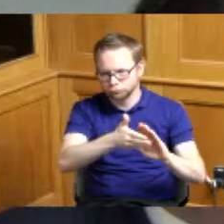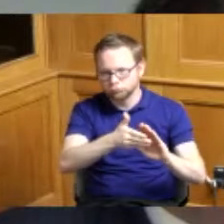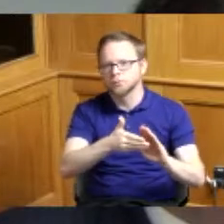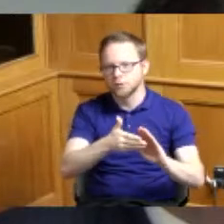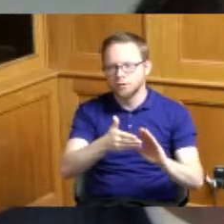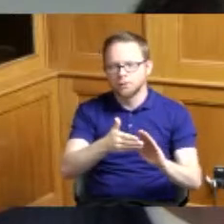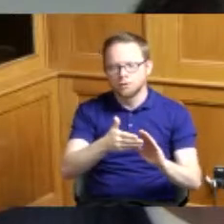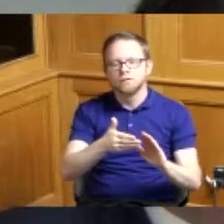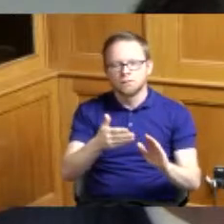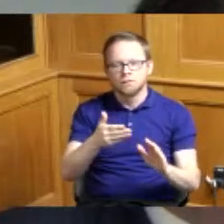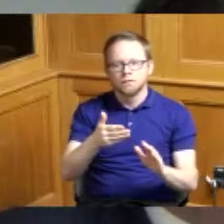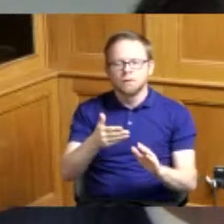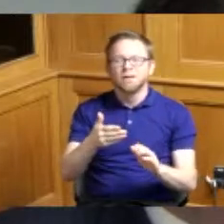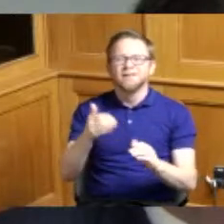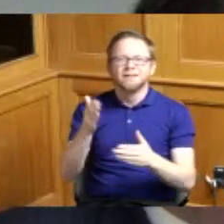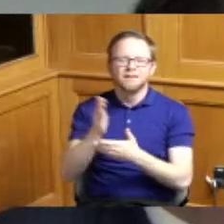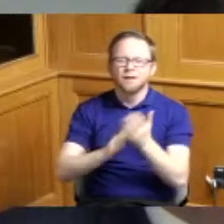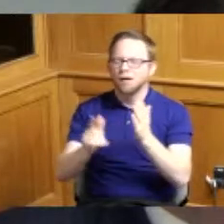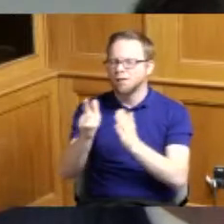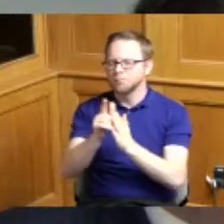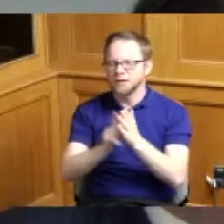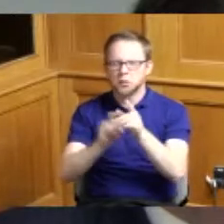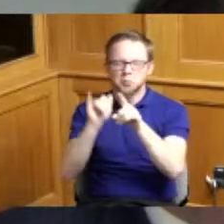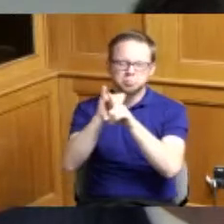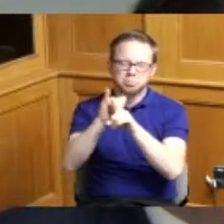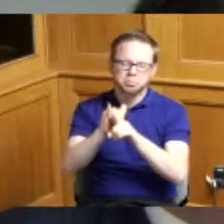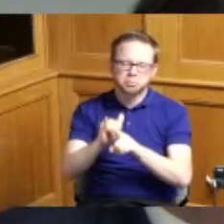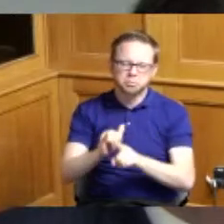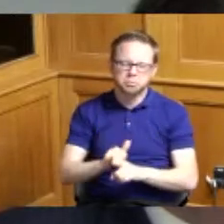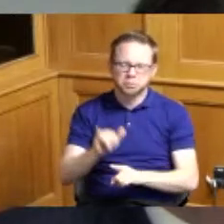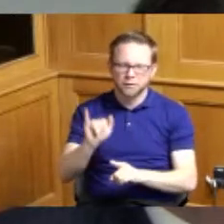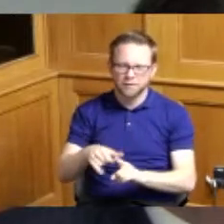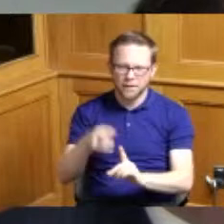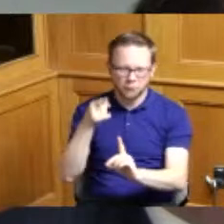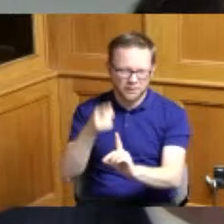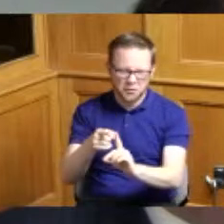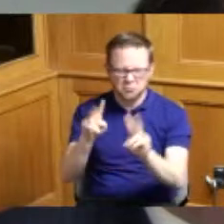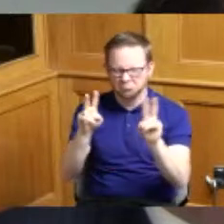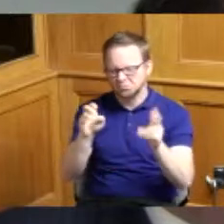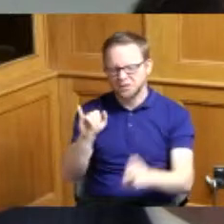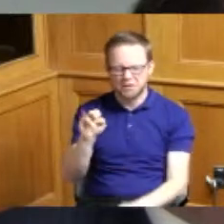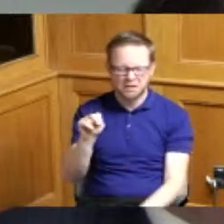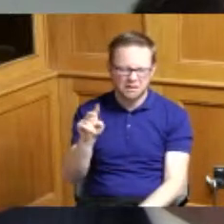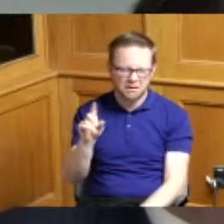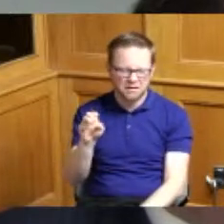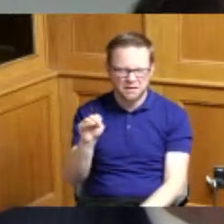there was some legal language in the agreement relating to indemnification etc that um our